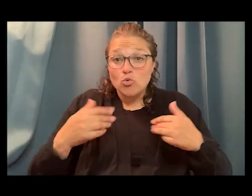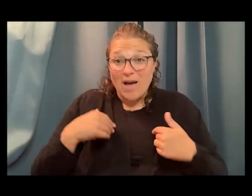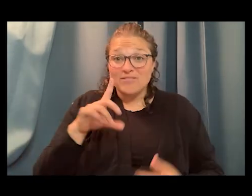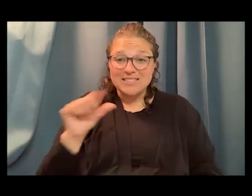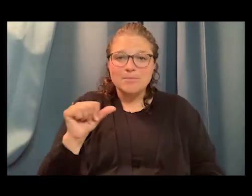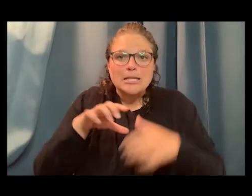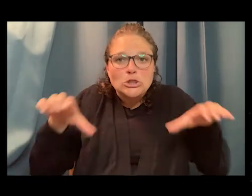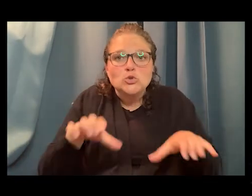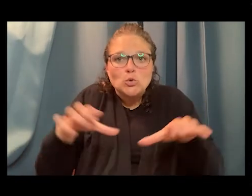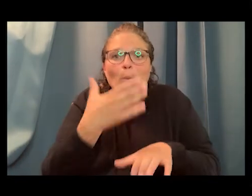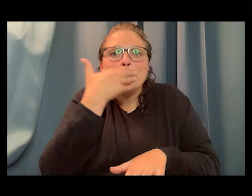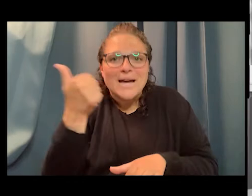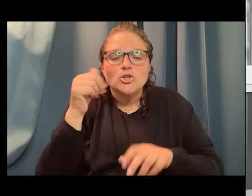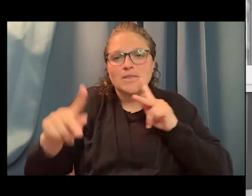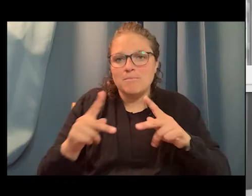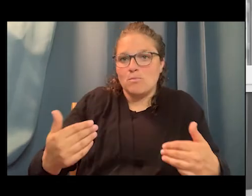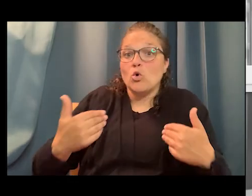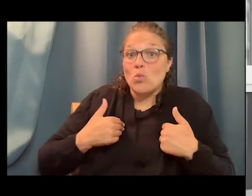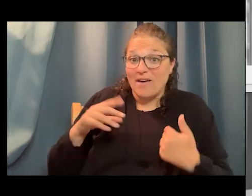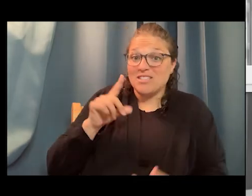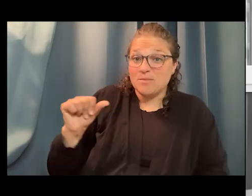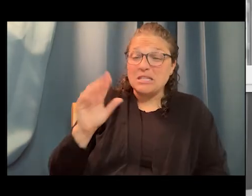without disabilities and they stay with an employer longer.